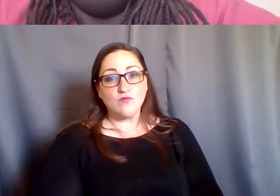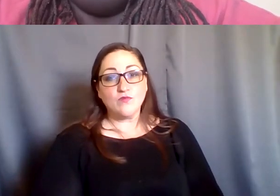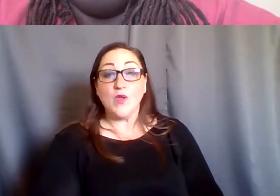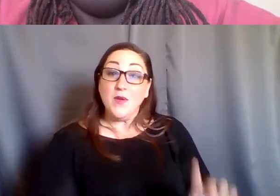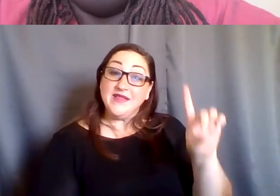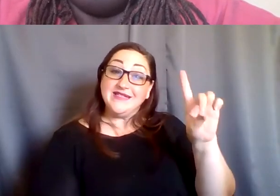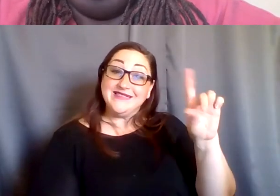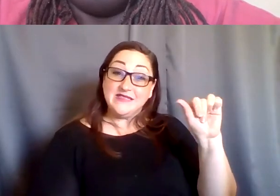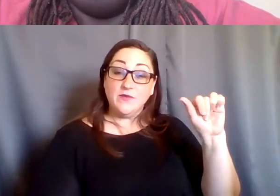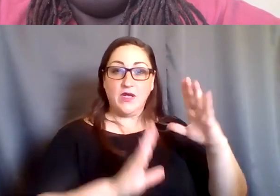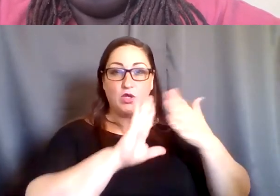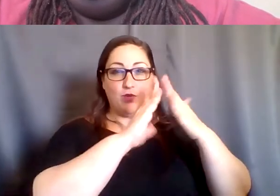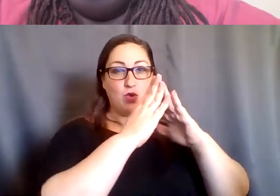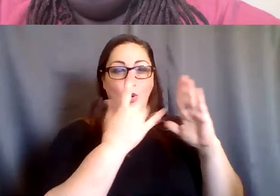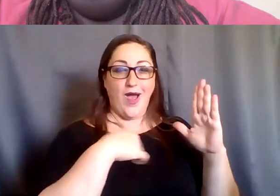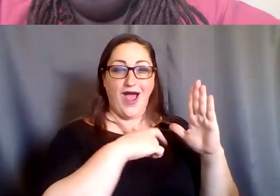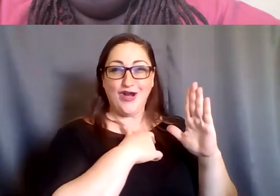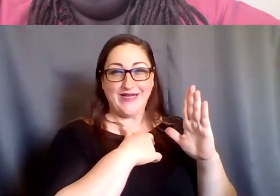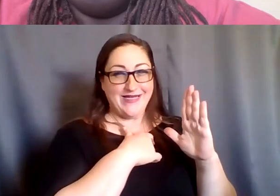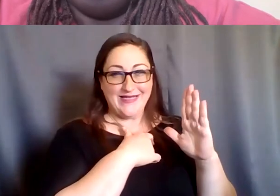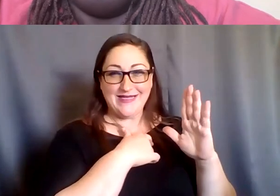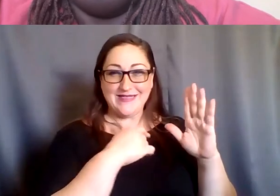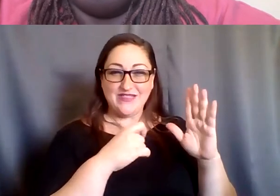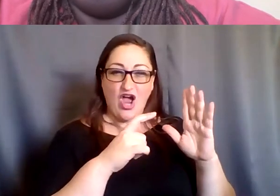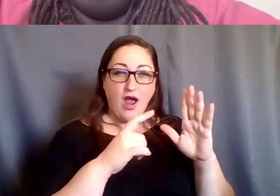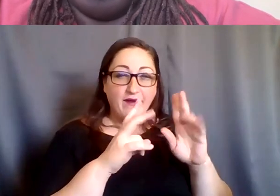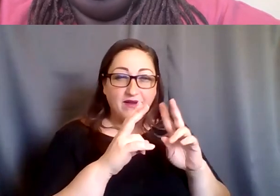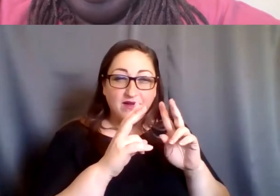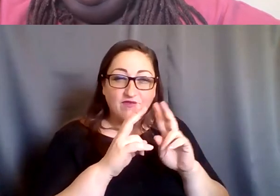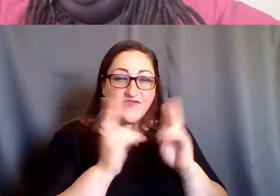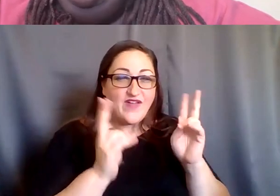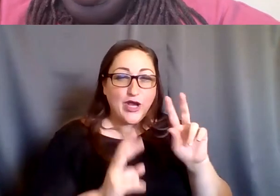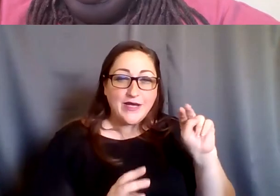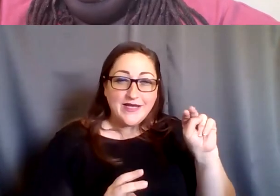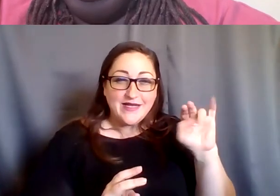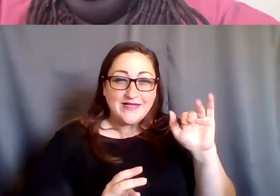are kind of seen as very niche, despite the fact they're in every single arena—